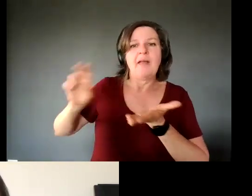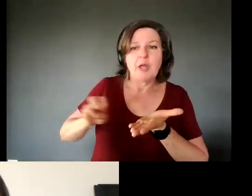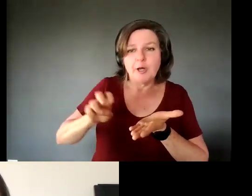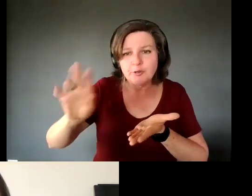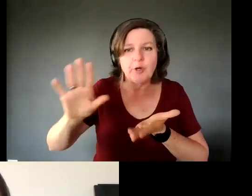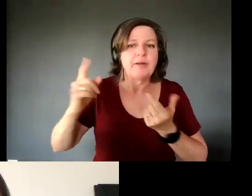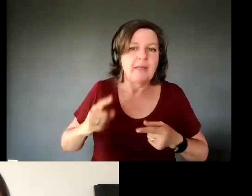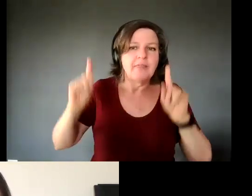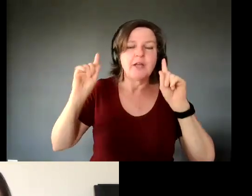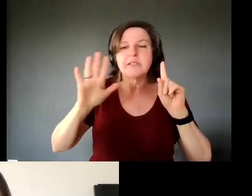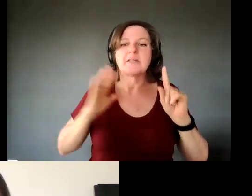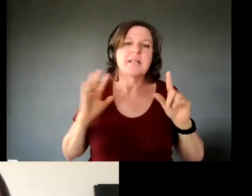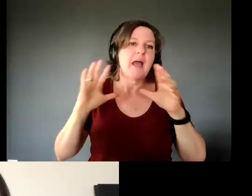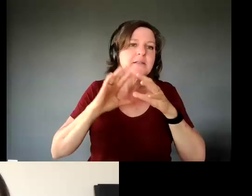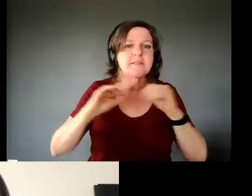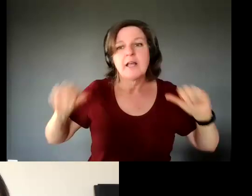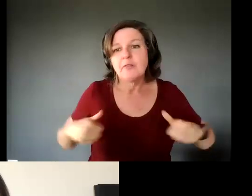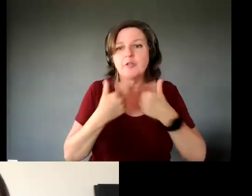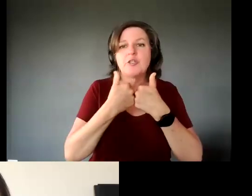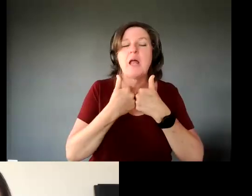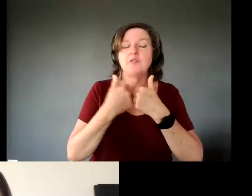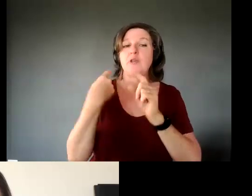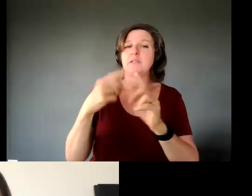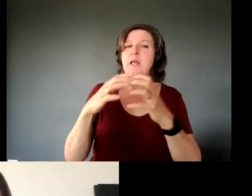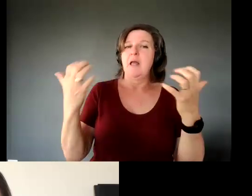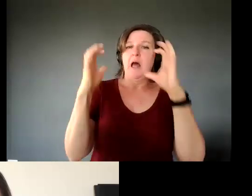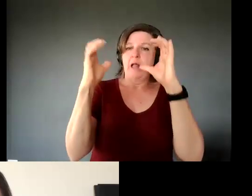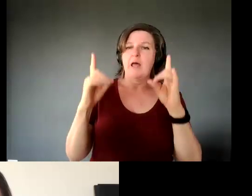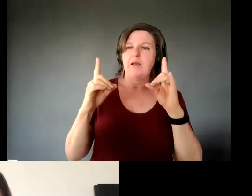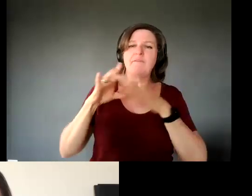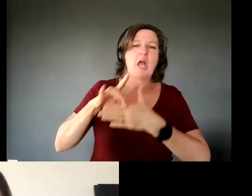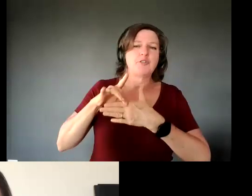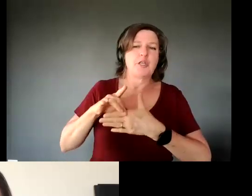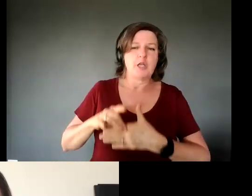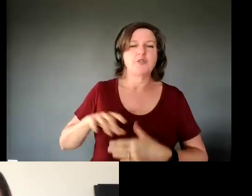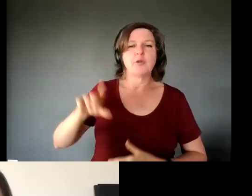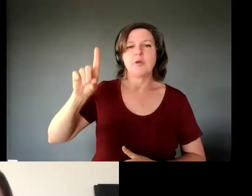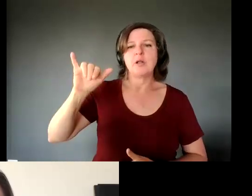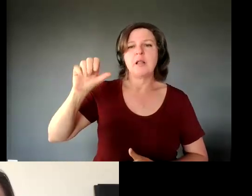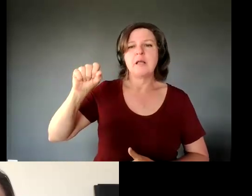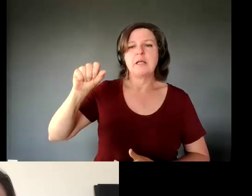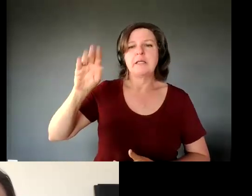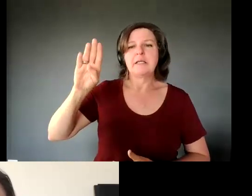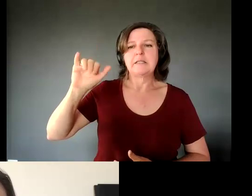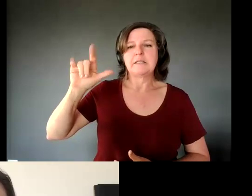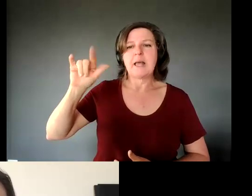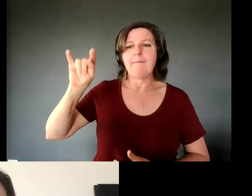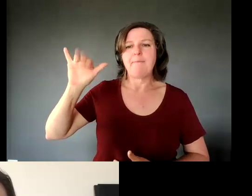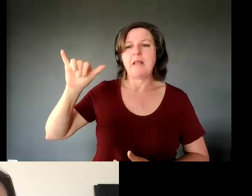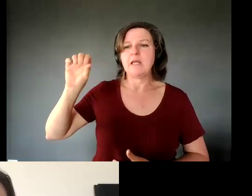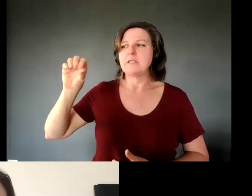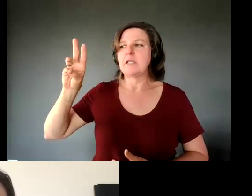And there's a lot of educational content on there. So DisabilityOwned.com also available on Apple TV,